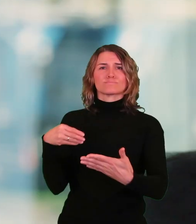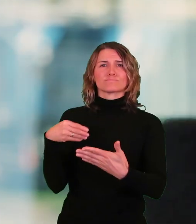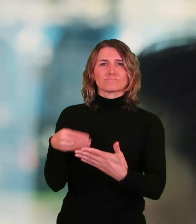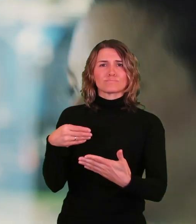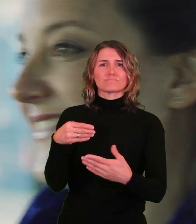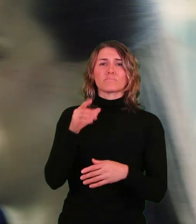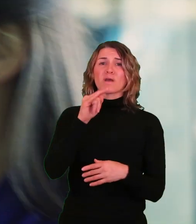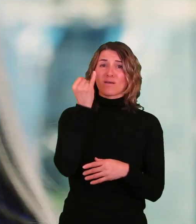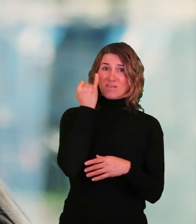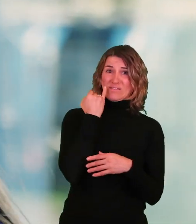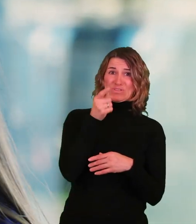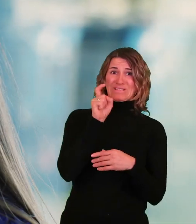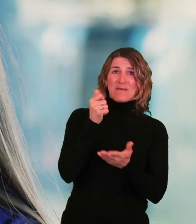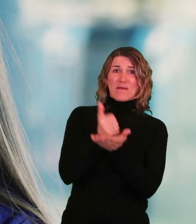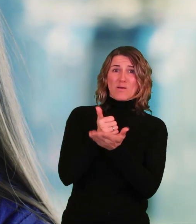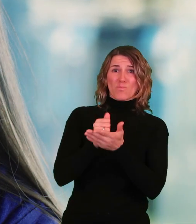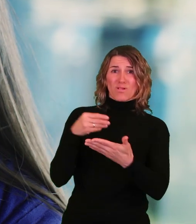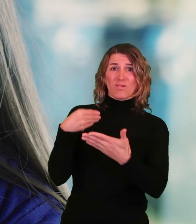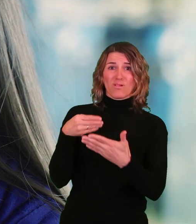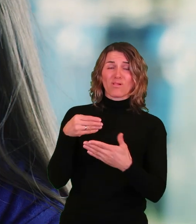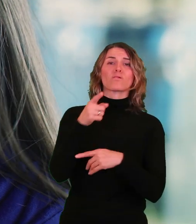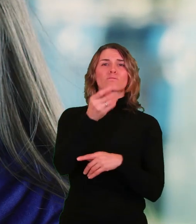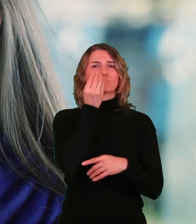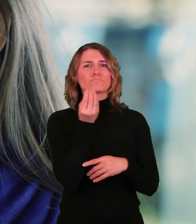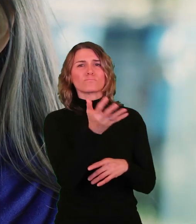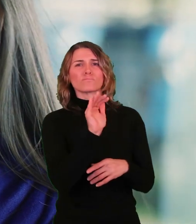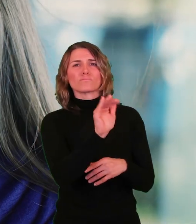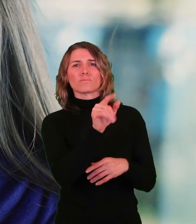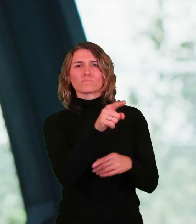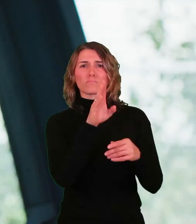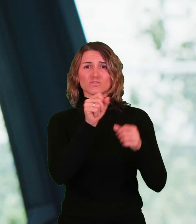If you require any assistance, such as tapping your Compass Card please speak to the driver.